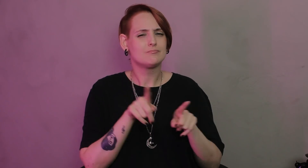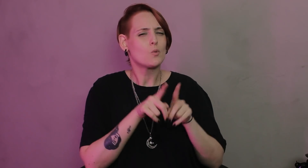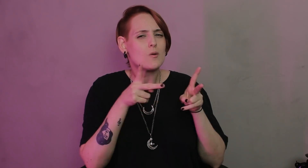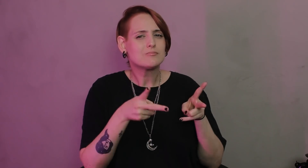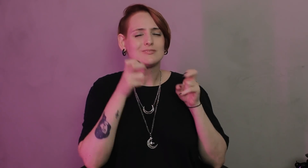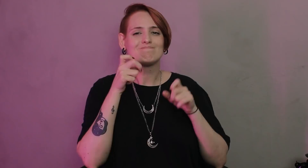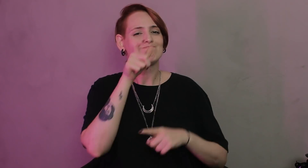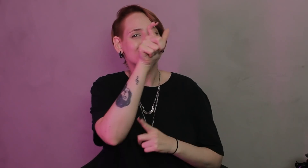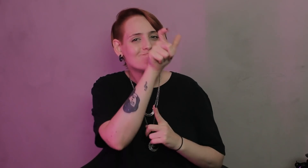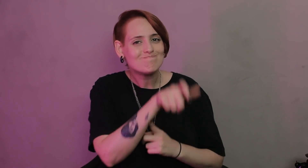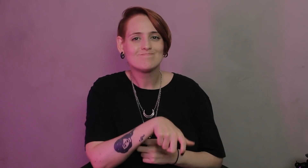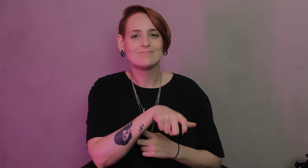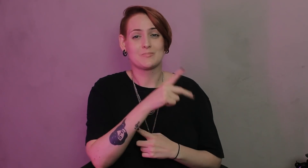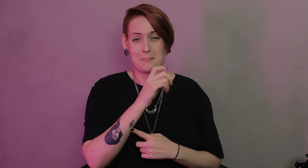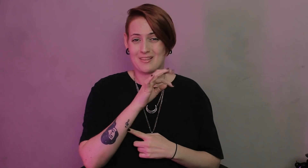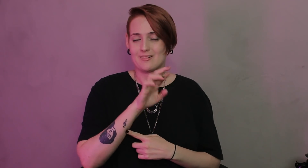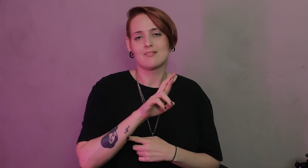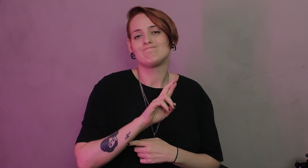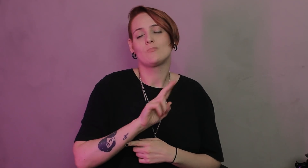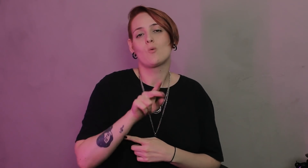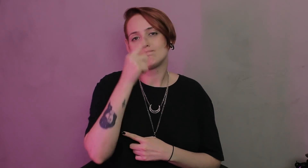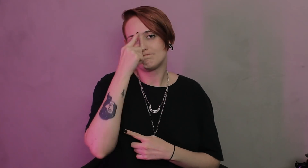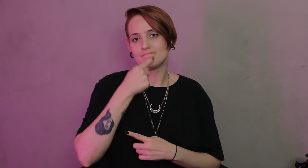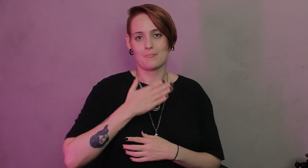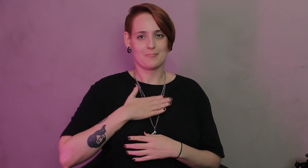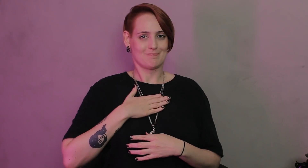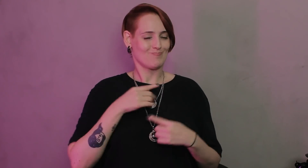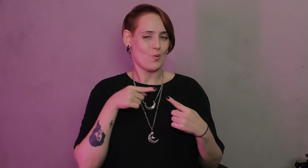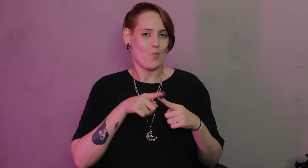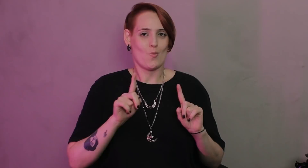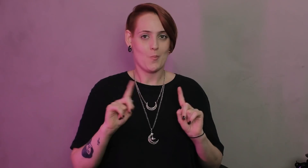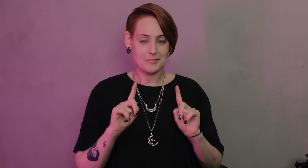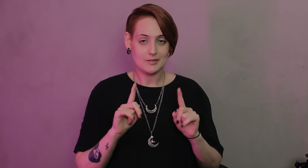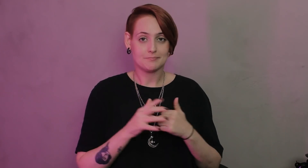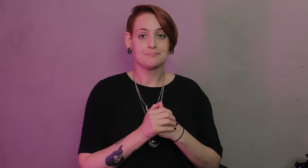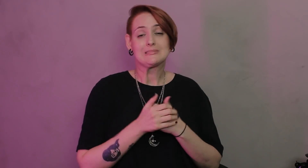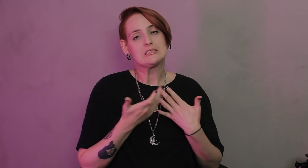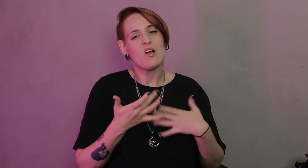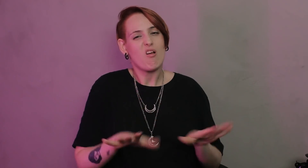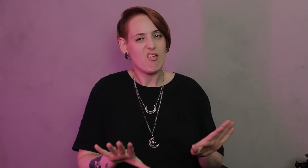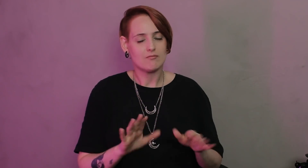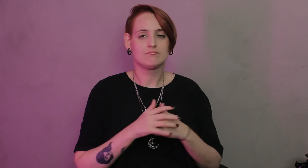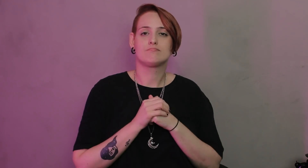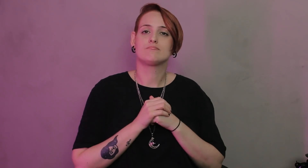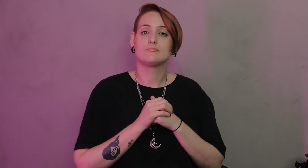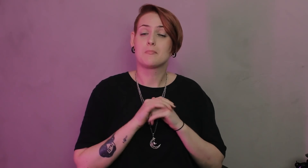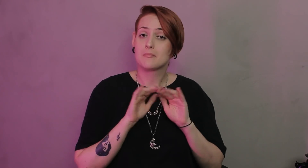realizing that he wouldn't be the kind of person she wanted for herself.